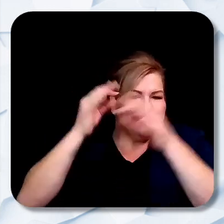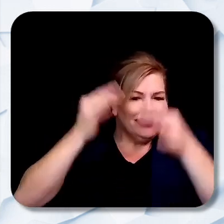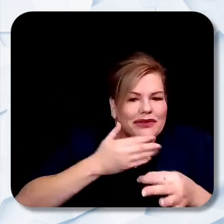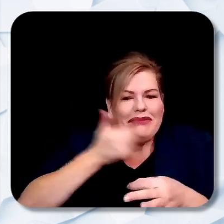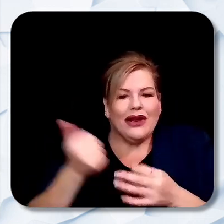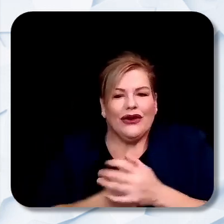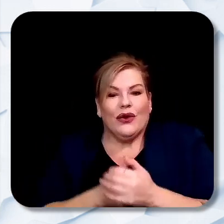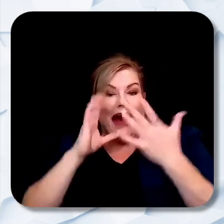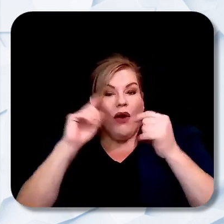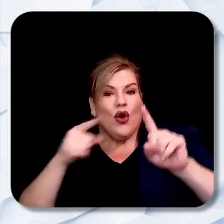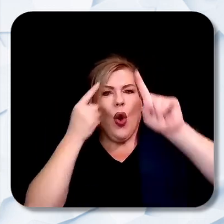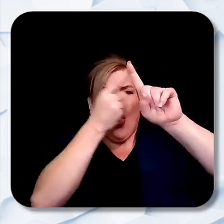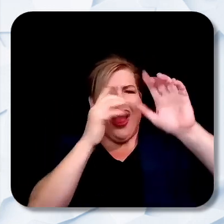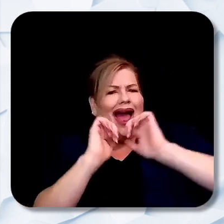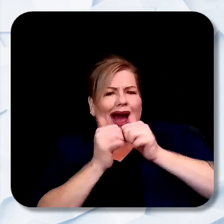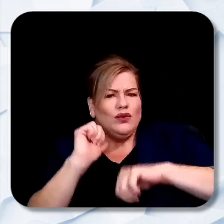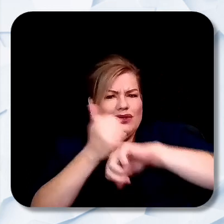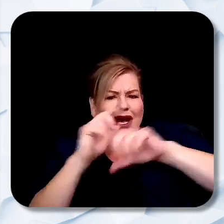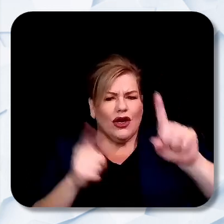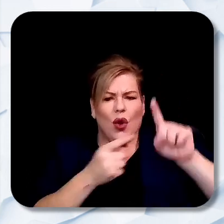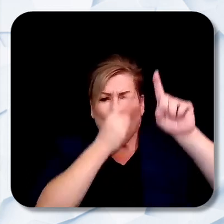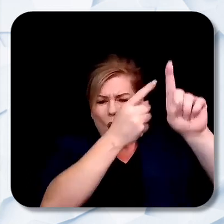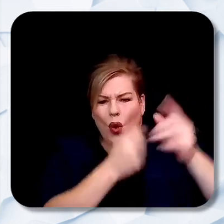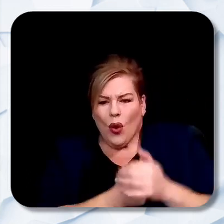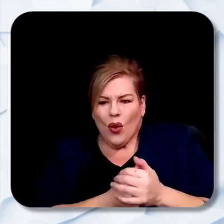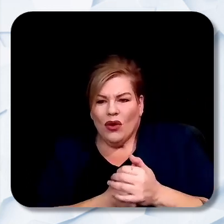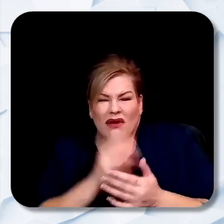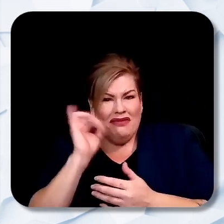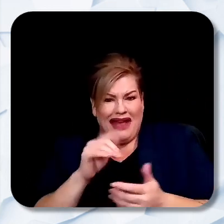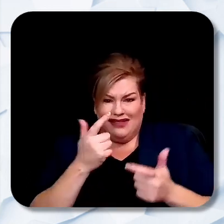go through the steps and the queues, which also, is a huge component that we naturally